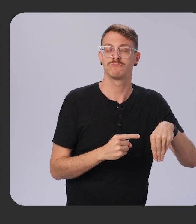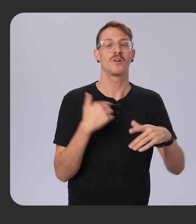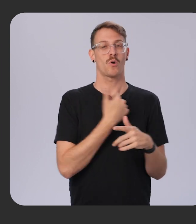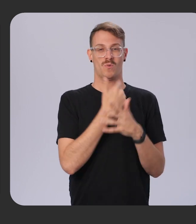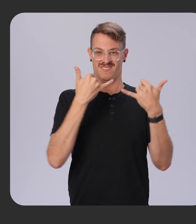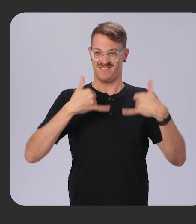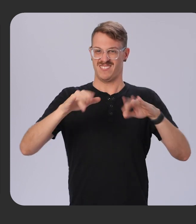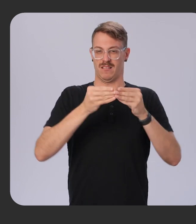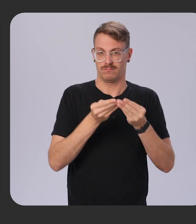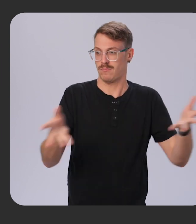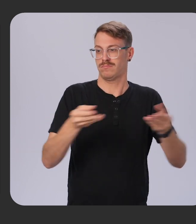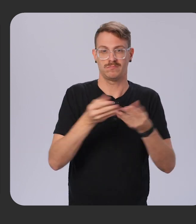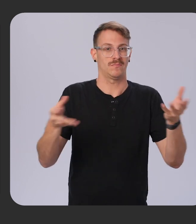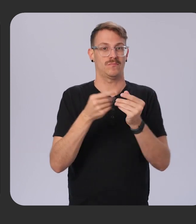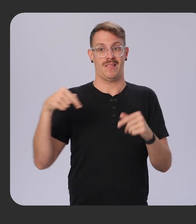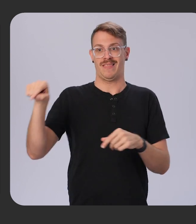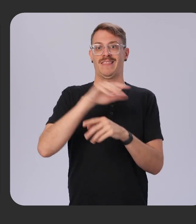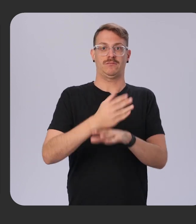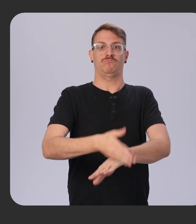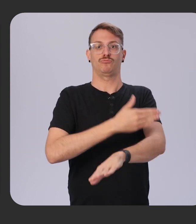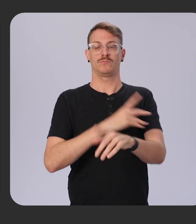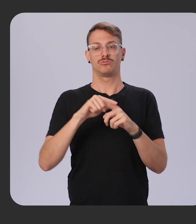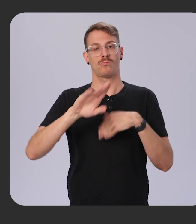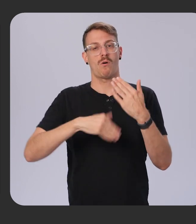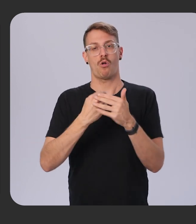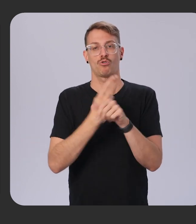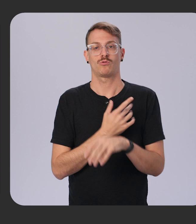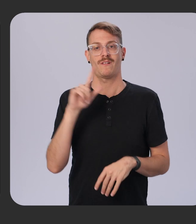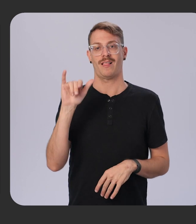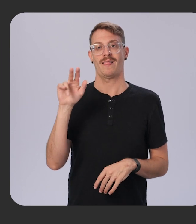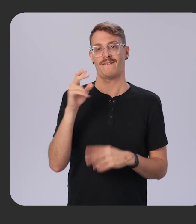to all users of Live View in Google Maps.